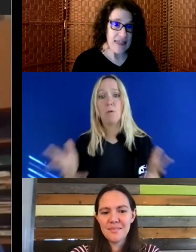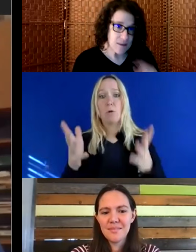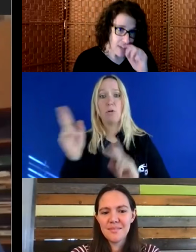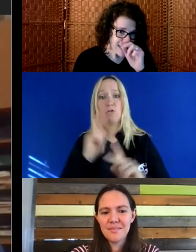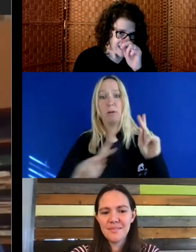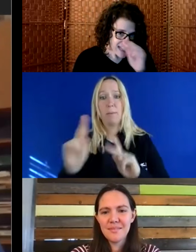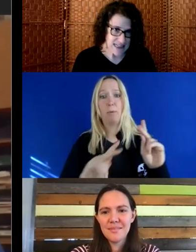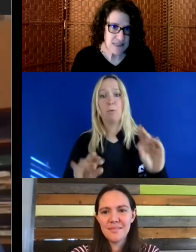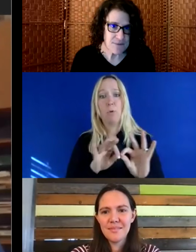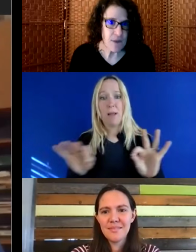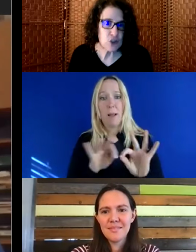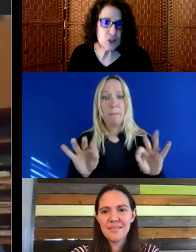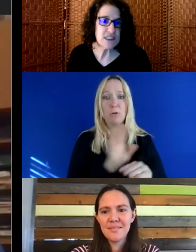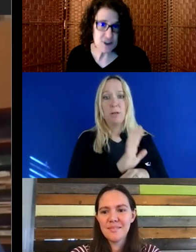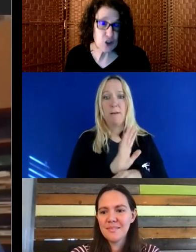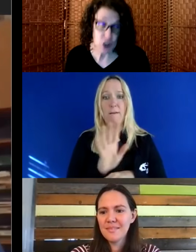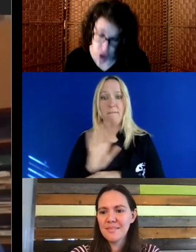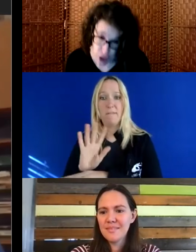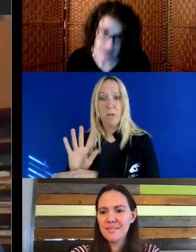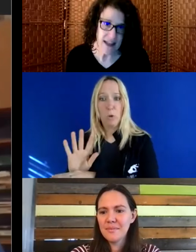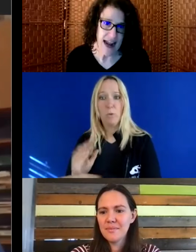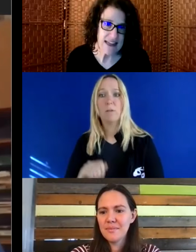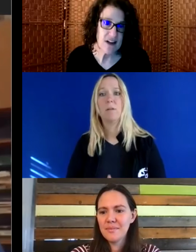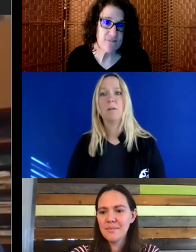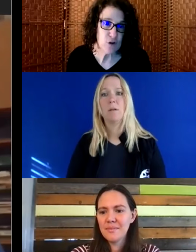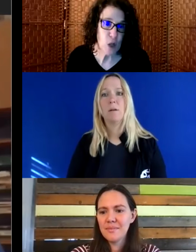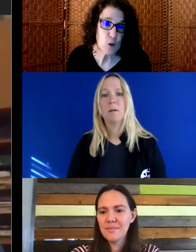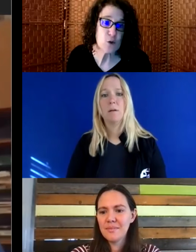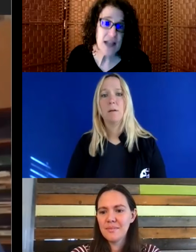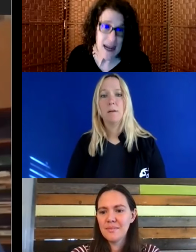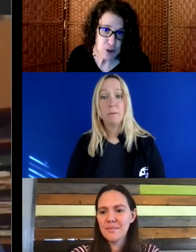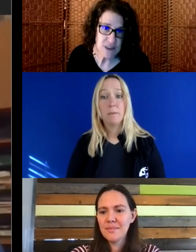And then May says, "Suggest that even if you don't use captions,